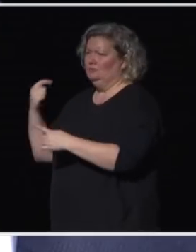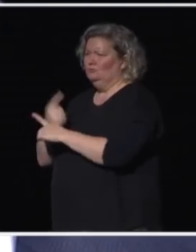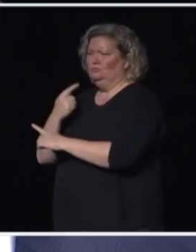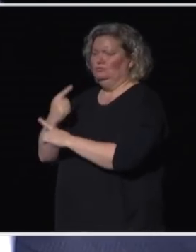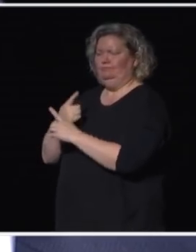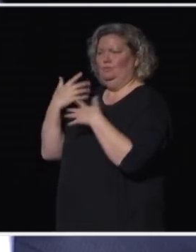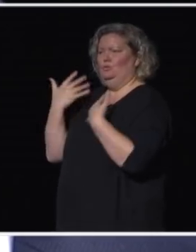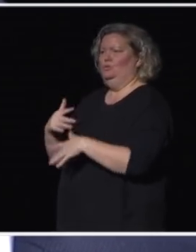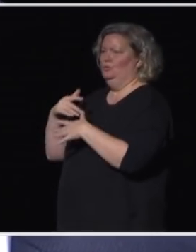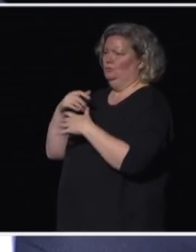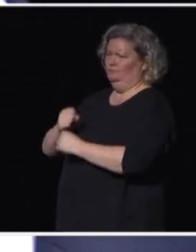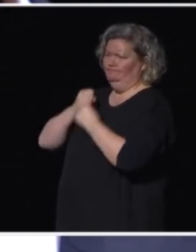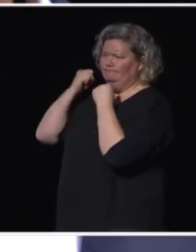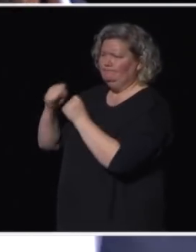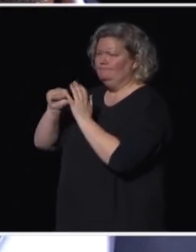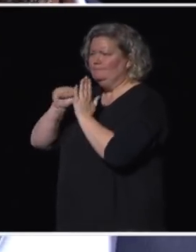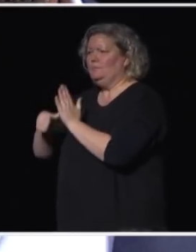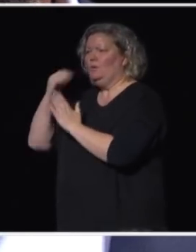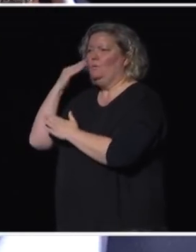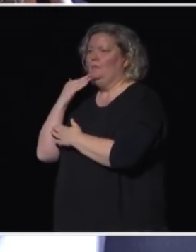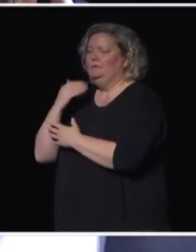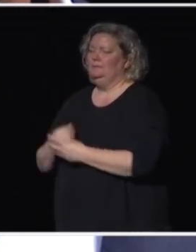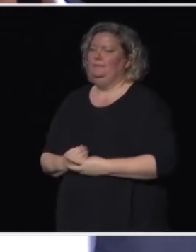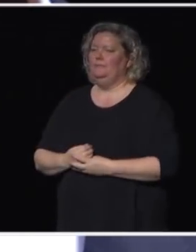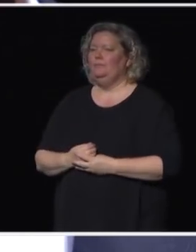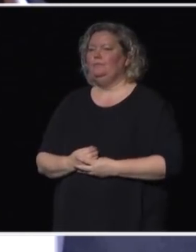And I knew that my father's father was dead